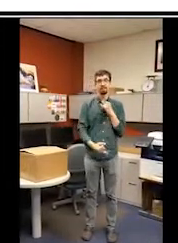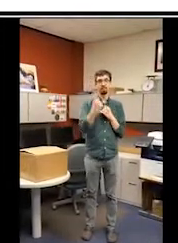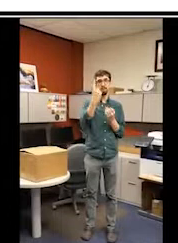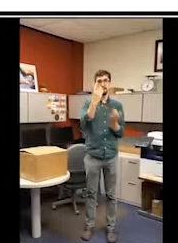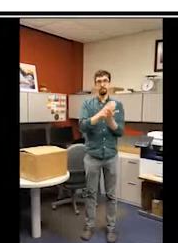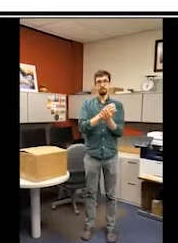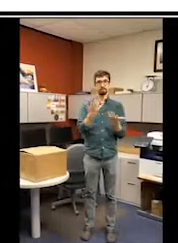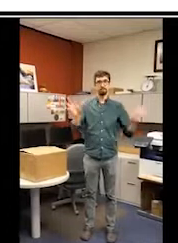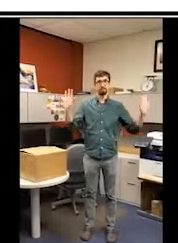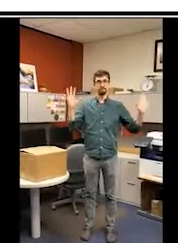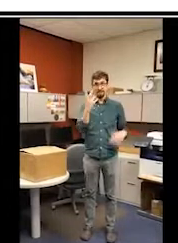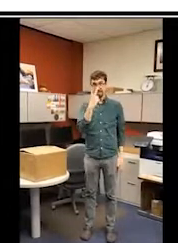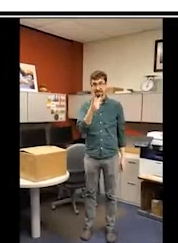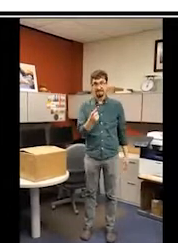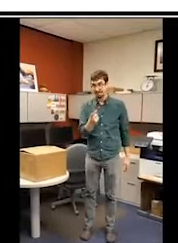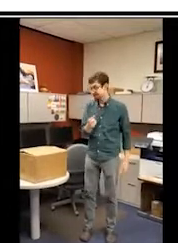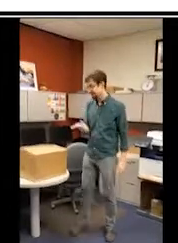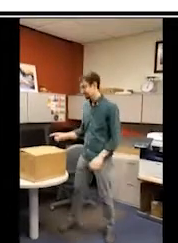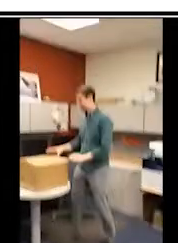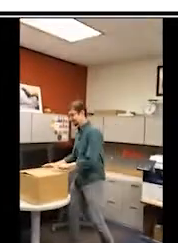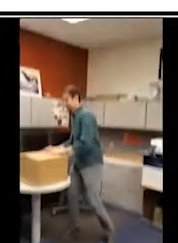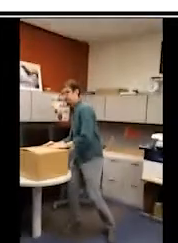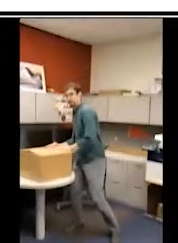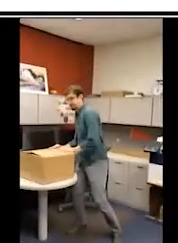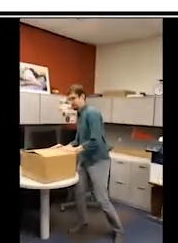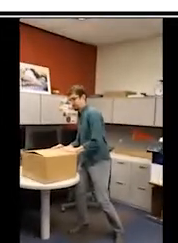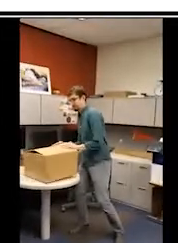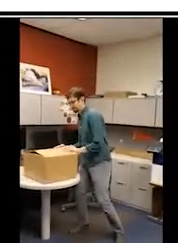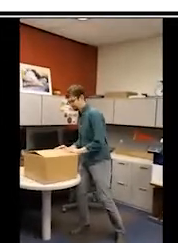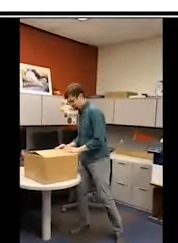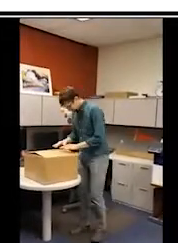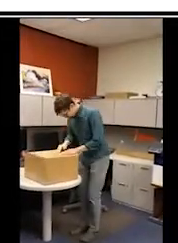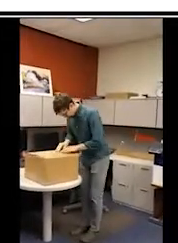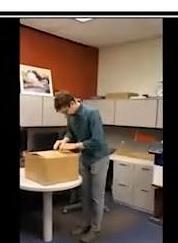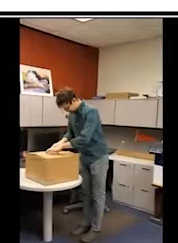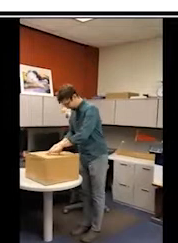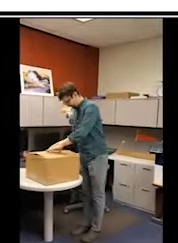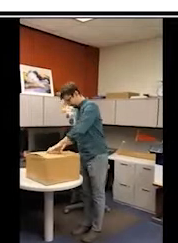some rubber bands, and a cup. Let's see how it works.